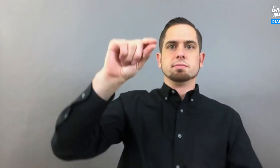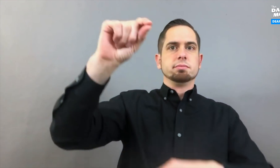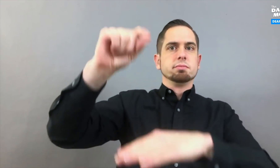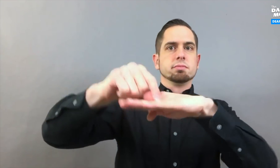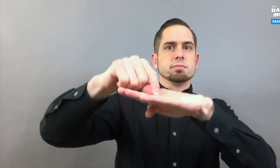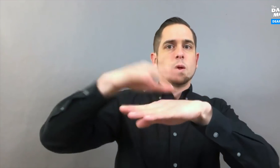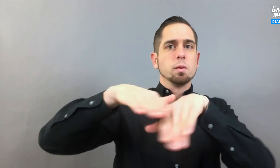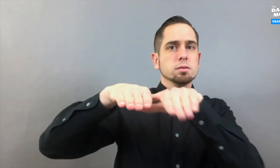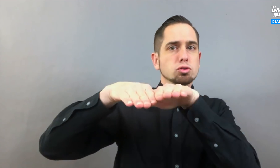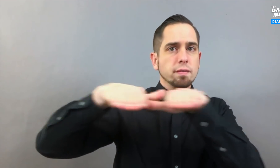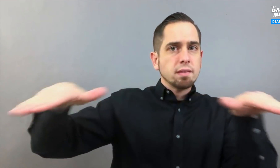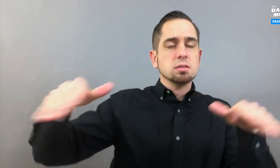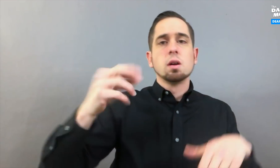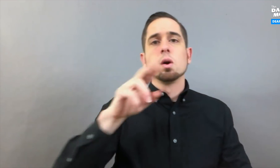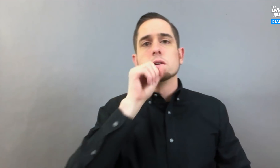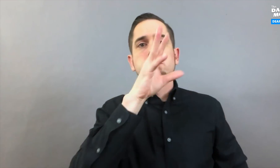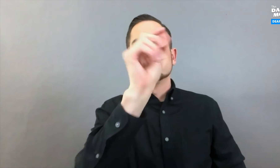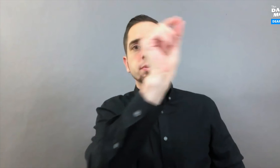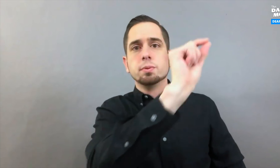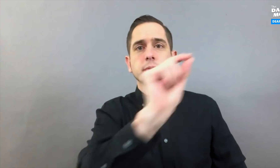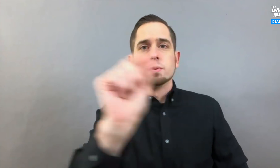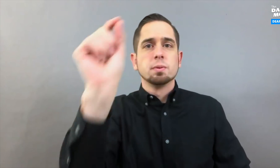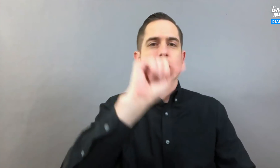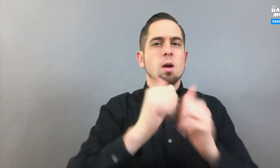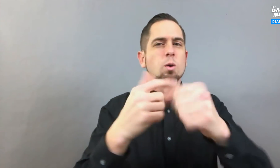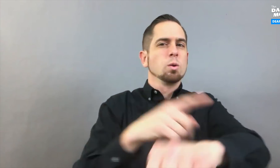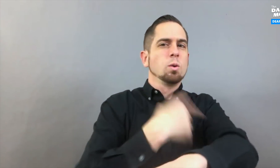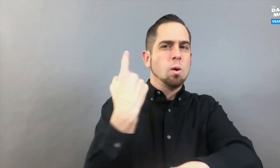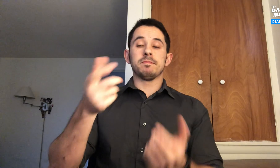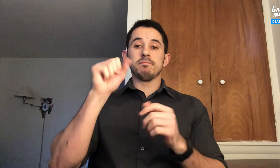How long can it survive on a surface or in the air?